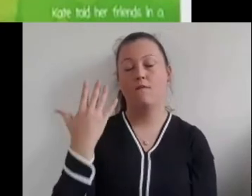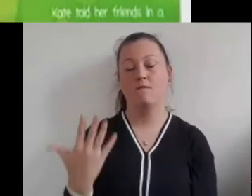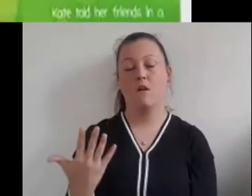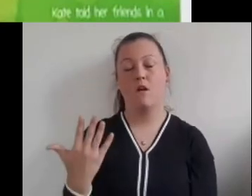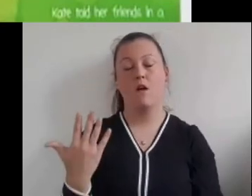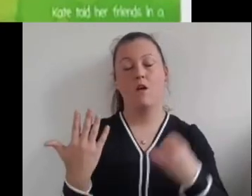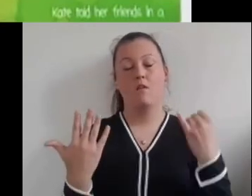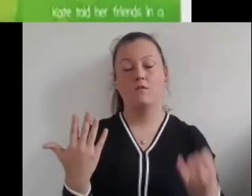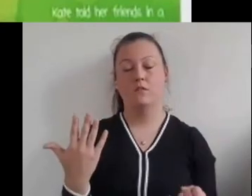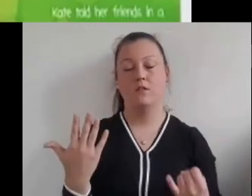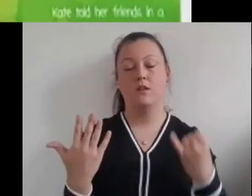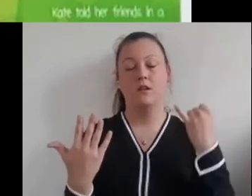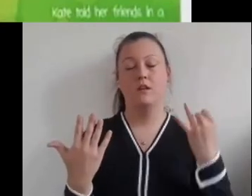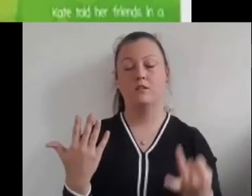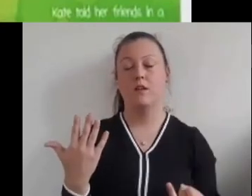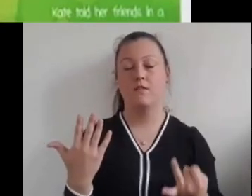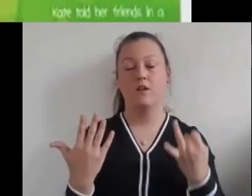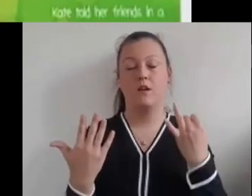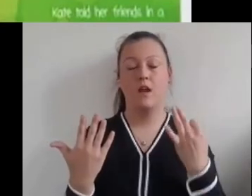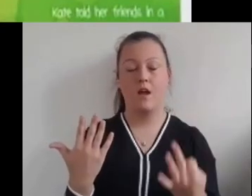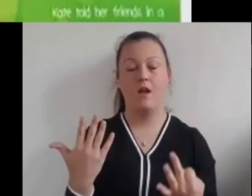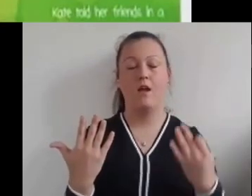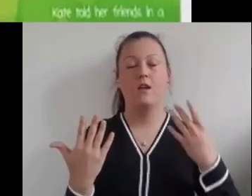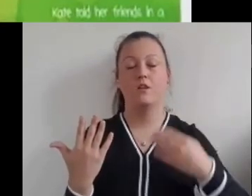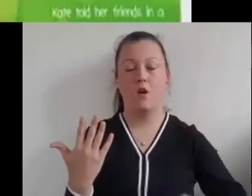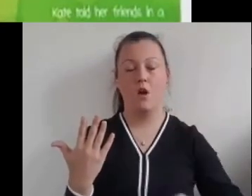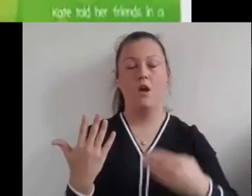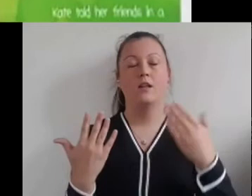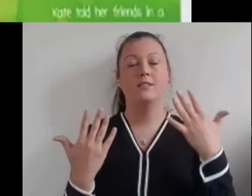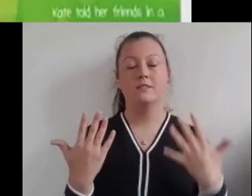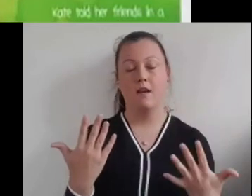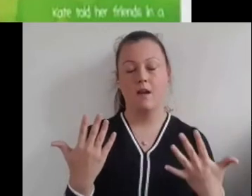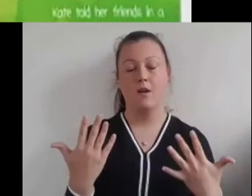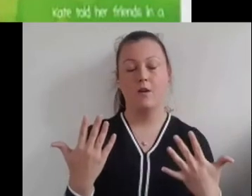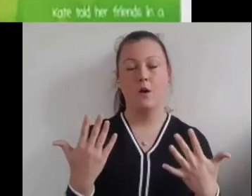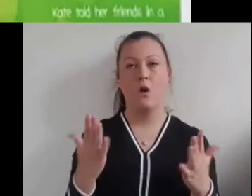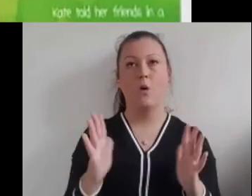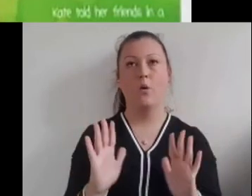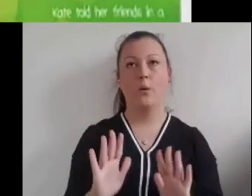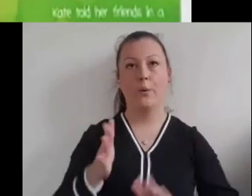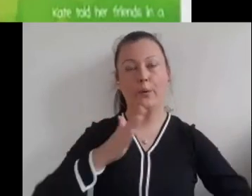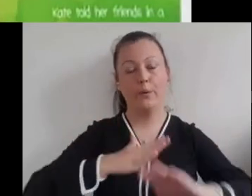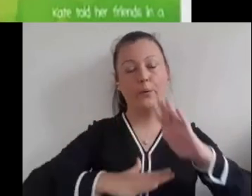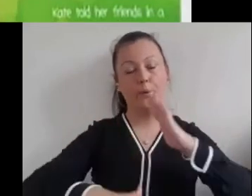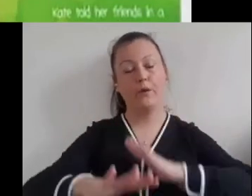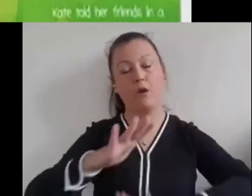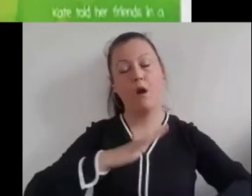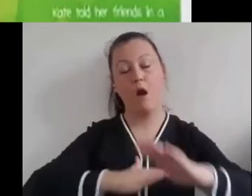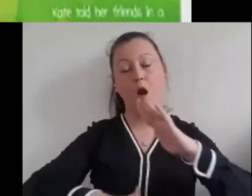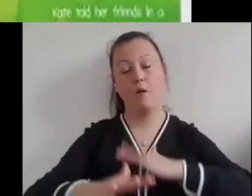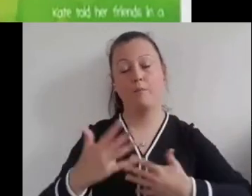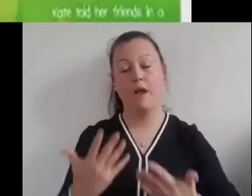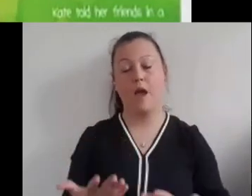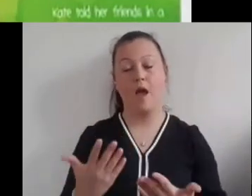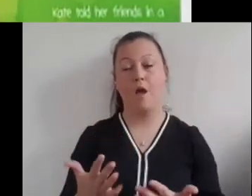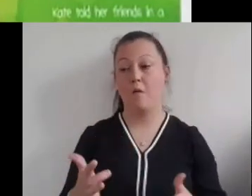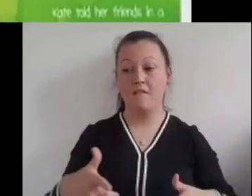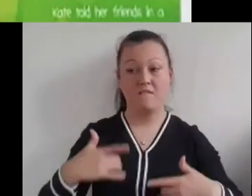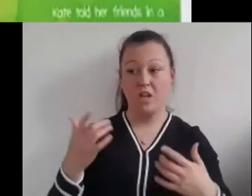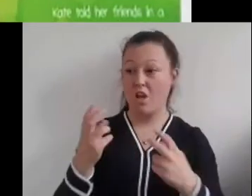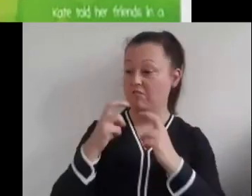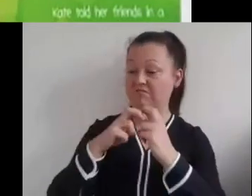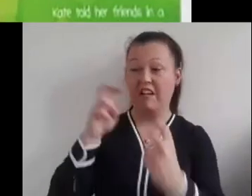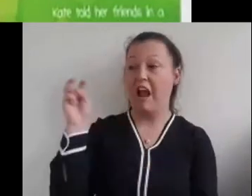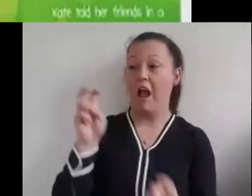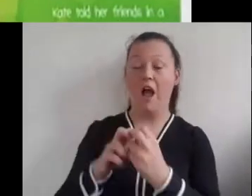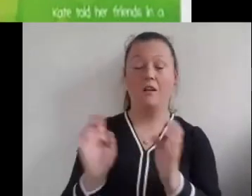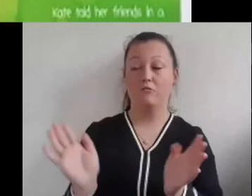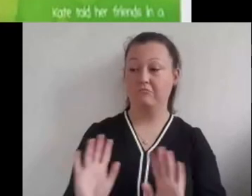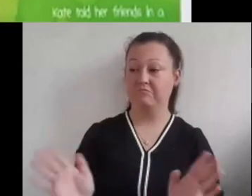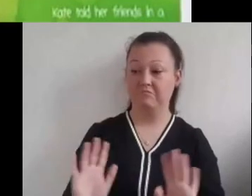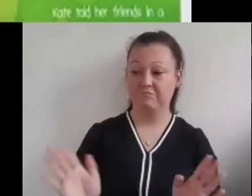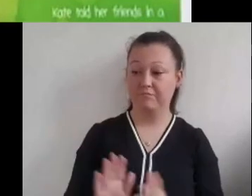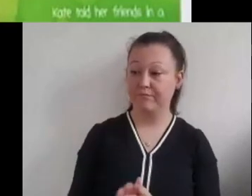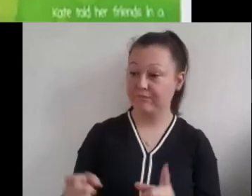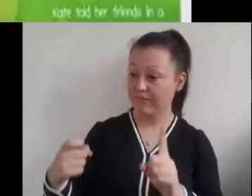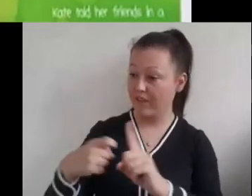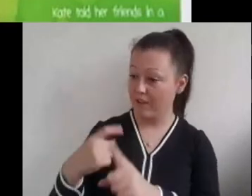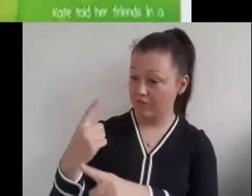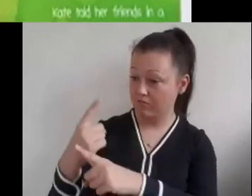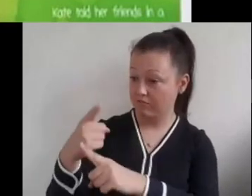That helped her calm down so she didn't feel like screaming anymore. Kate told her friends, in a calm voice, that she didn't want to be treated like that. Then walked off.